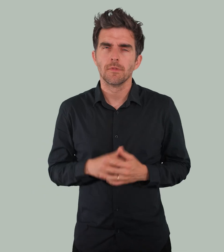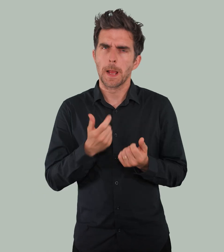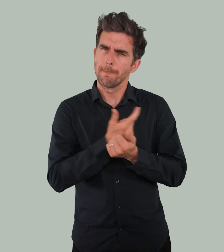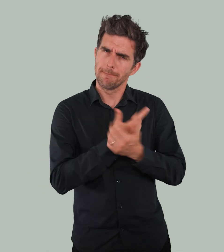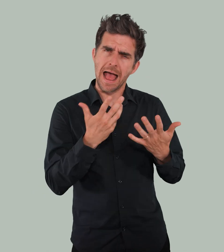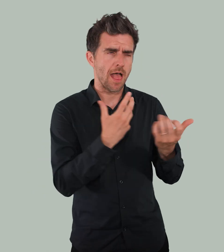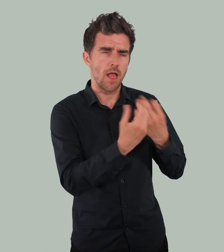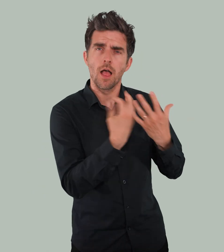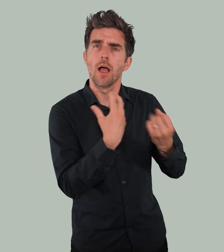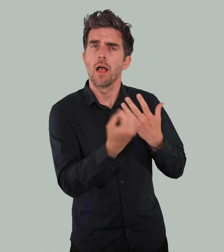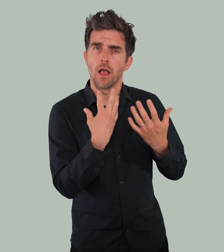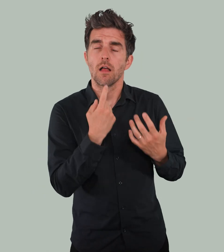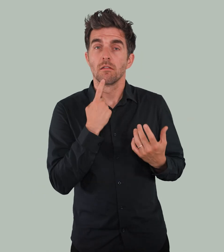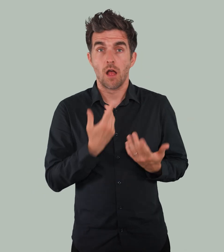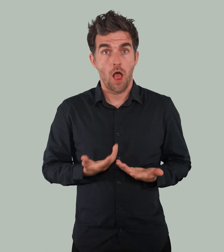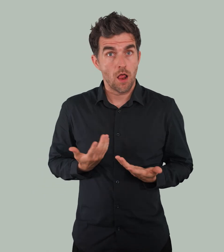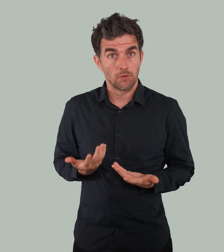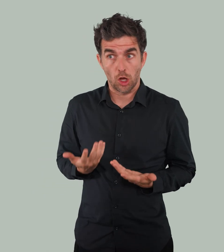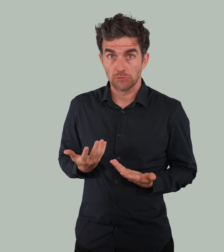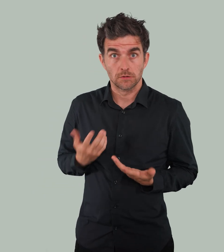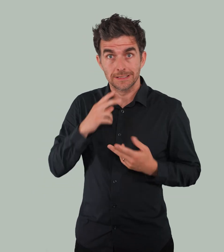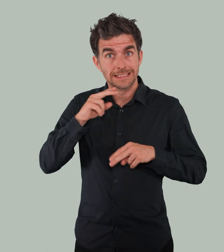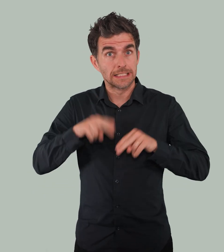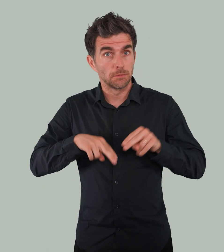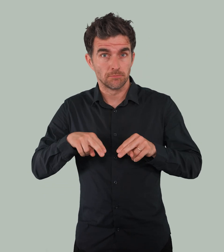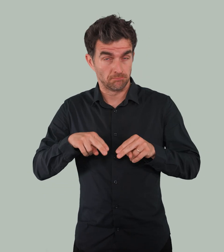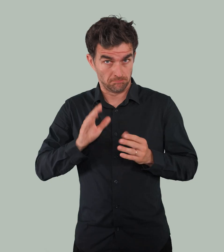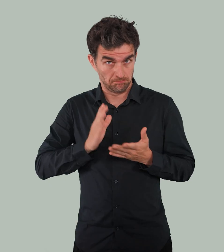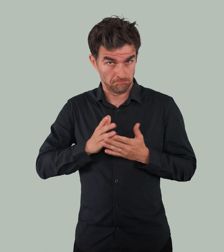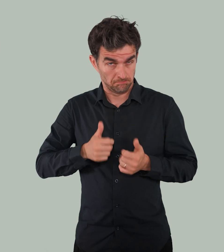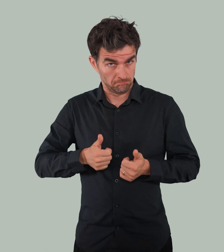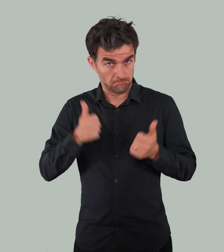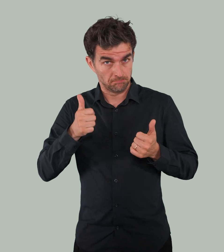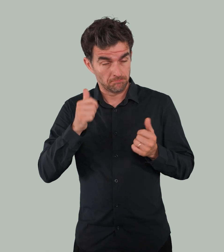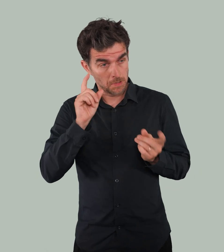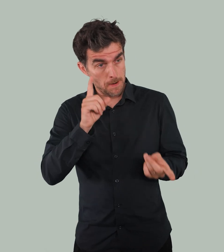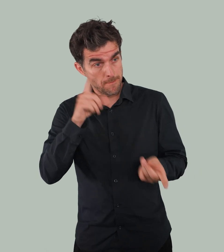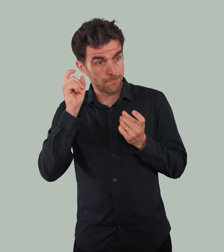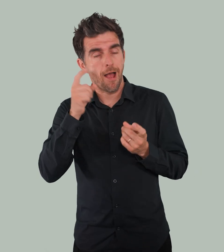48. Many respondents say the current assessment does not always reflect